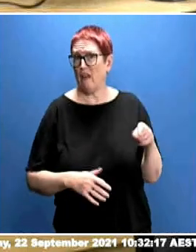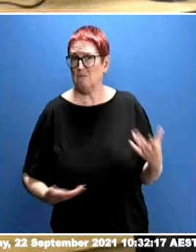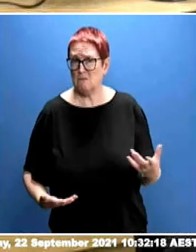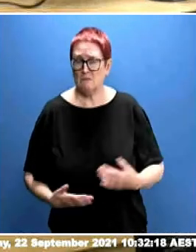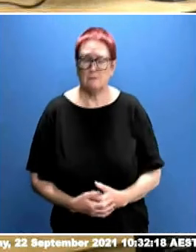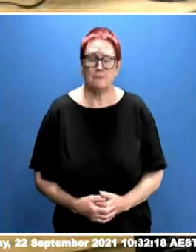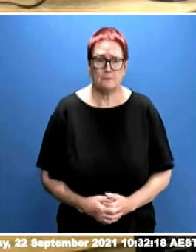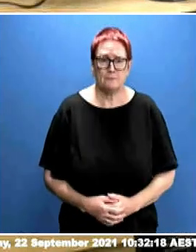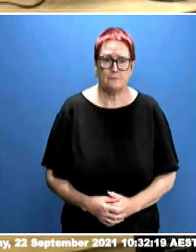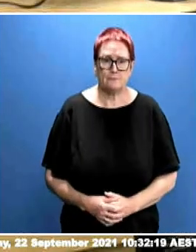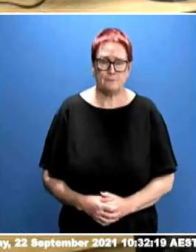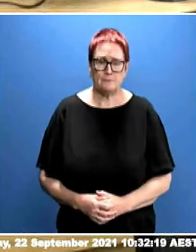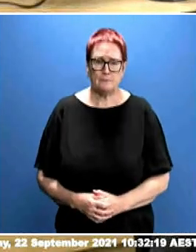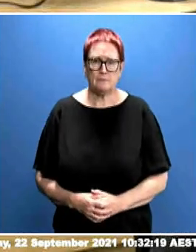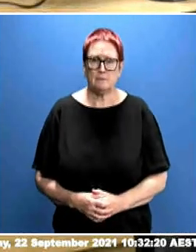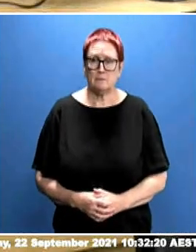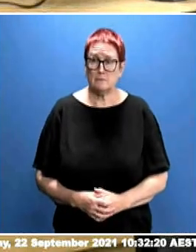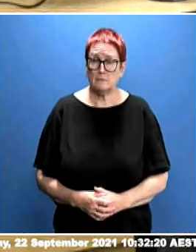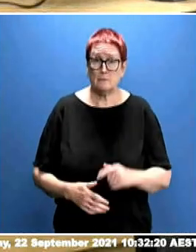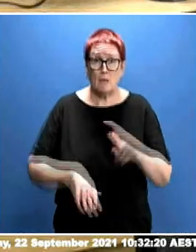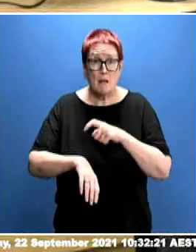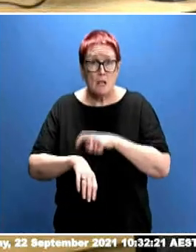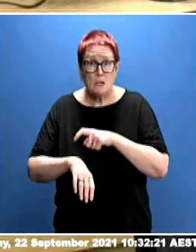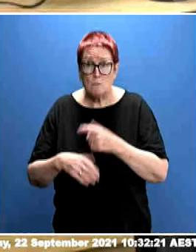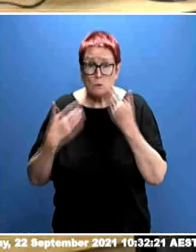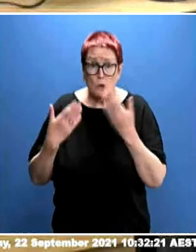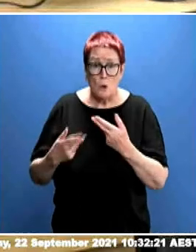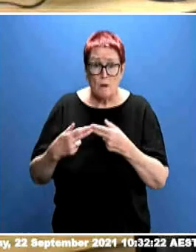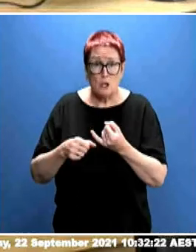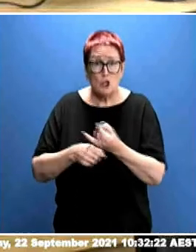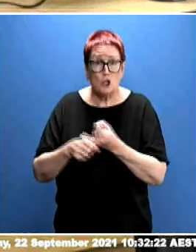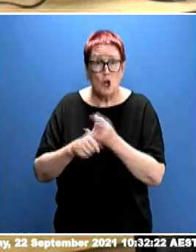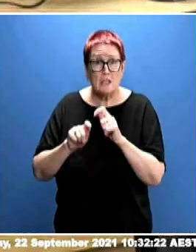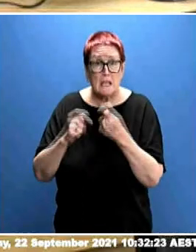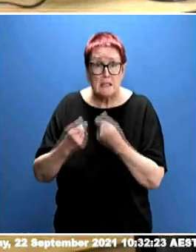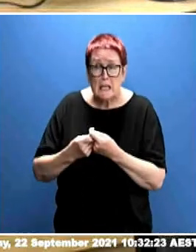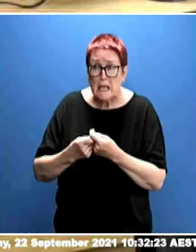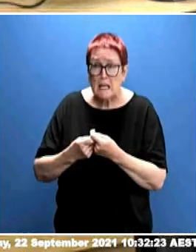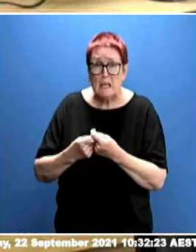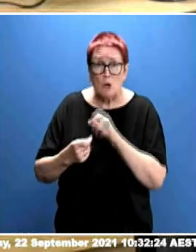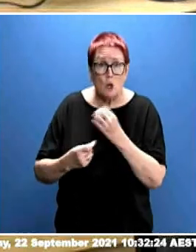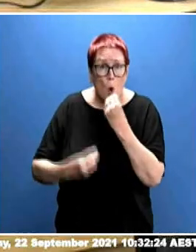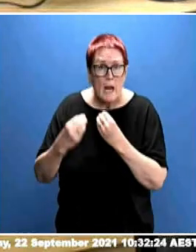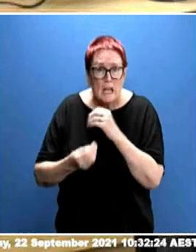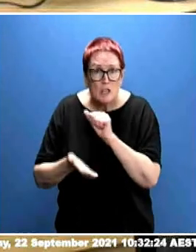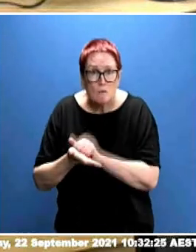So at that point in time, you weren't aware whether the medical team thought that she was malnourished or anything? No, I wasn't.